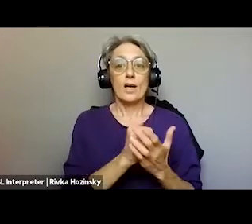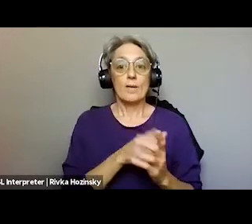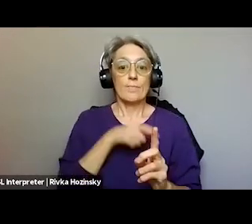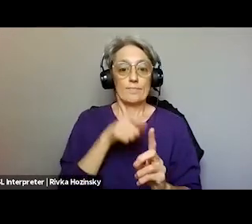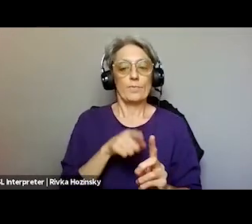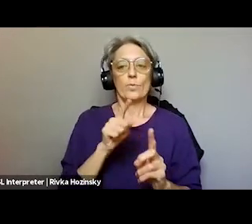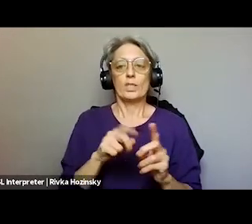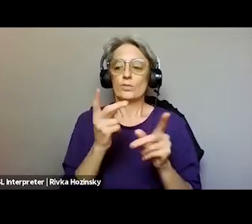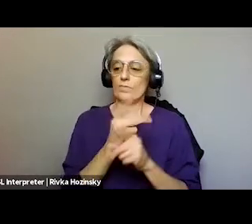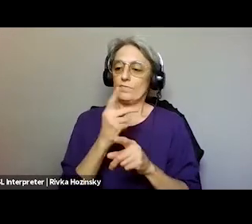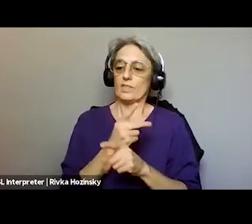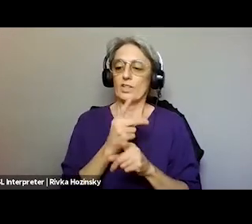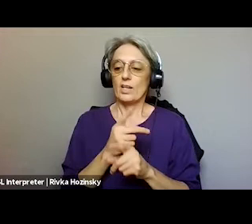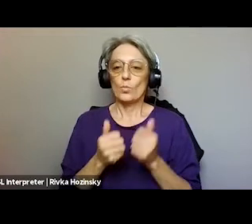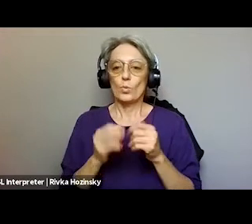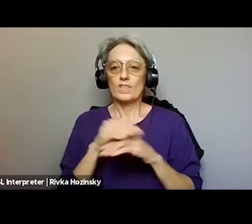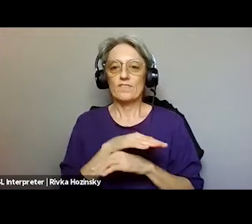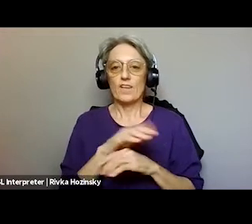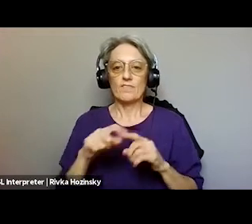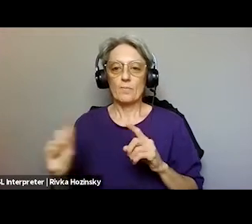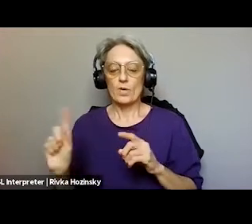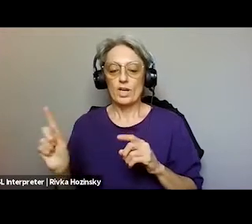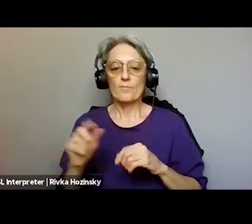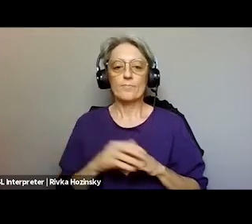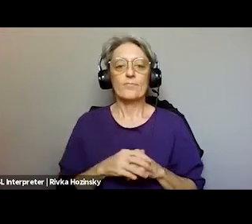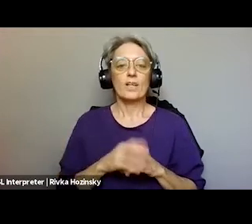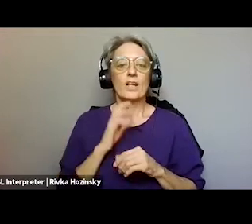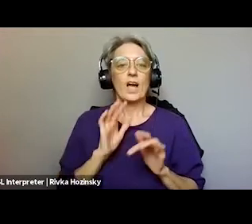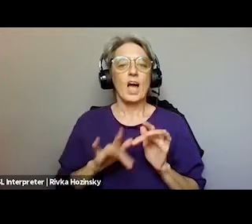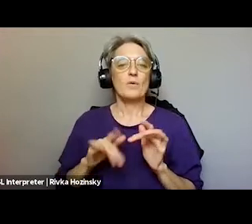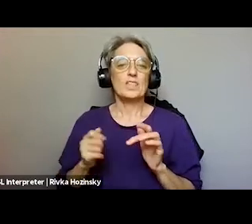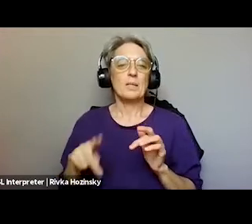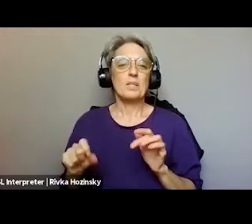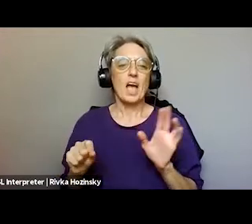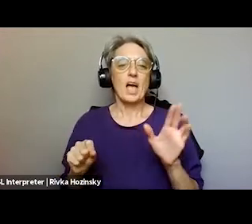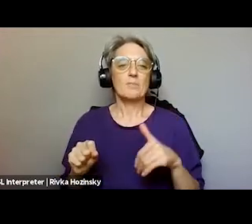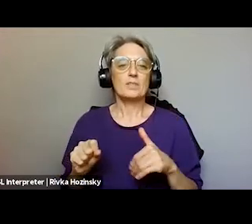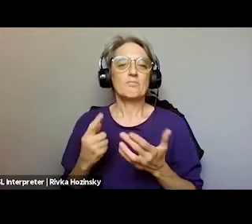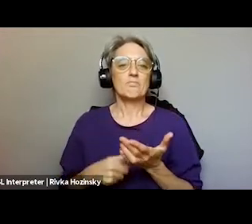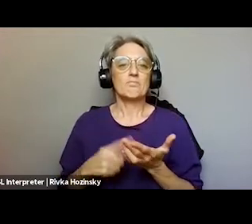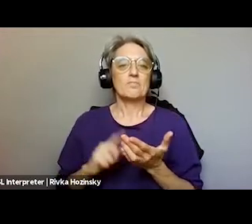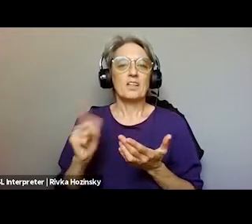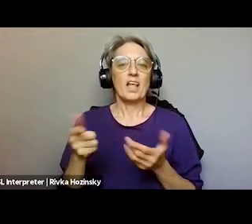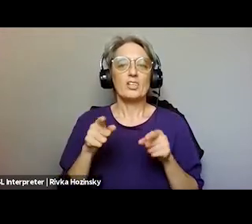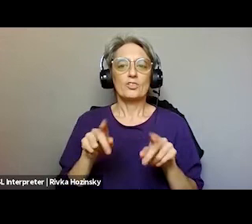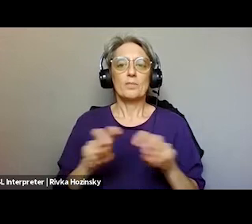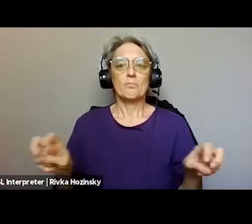out. I'm going to skip over gaps. We're going to talk about that as a panel session as well